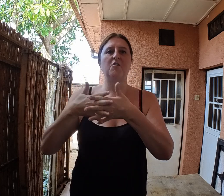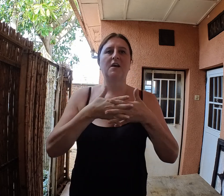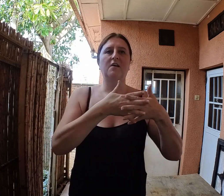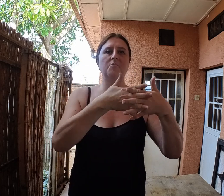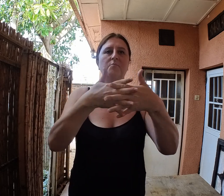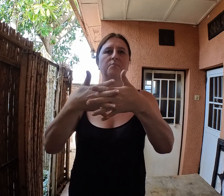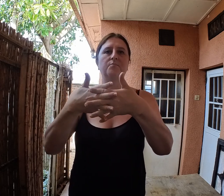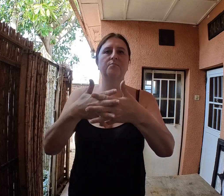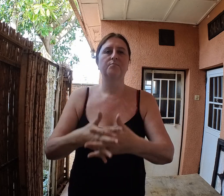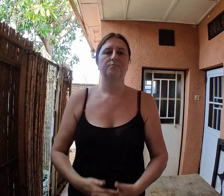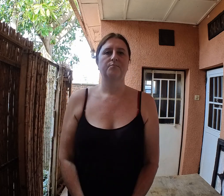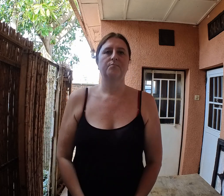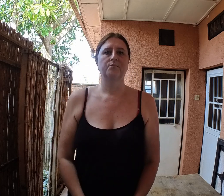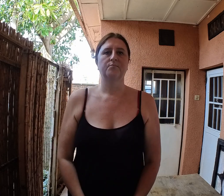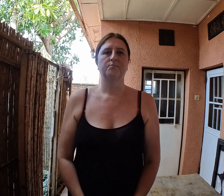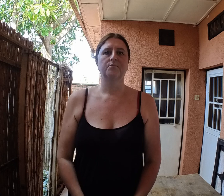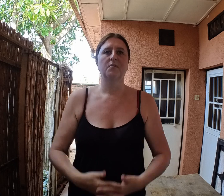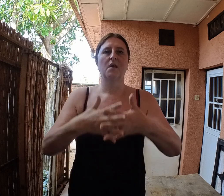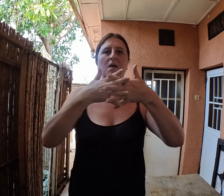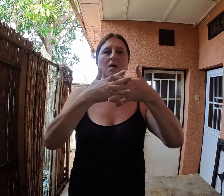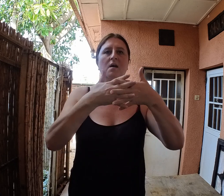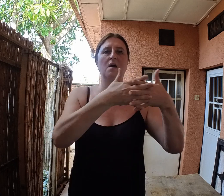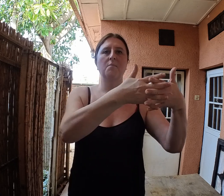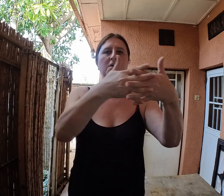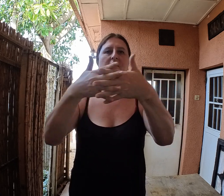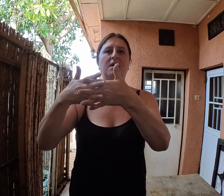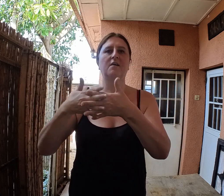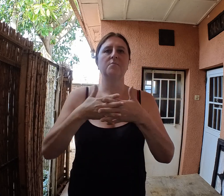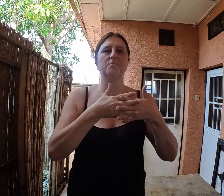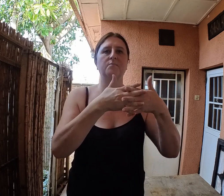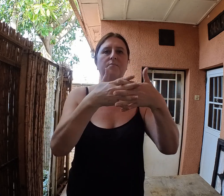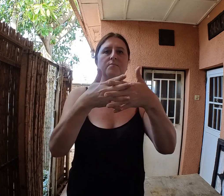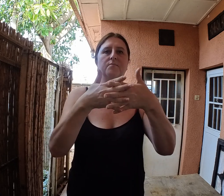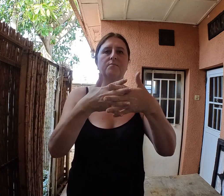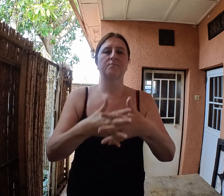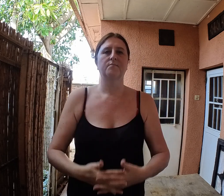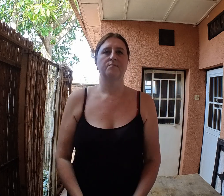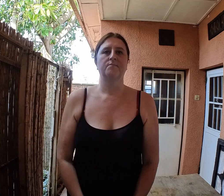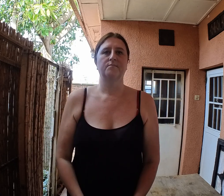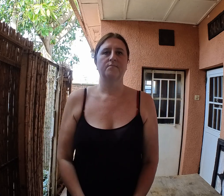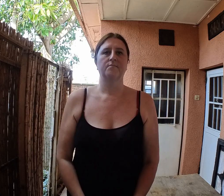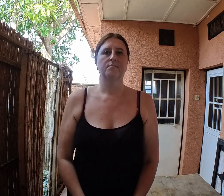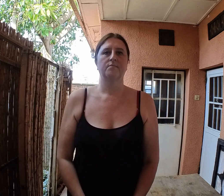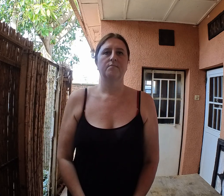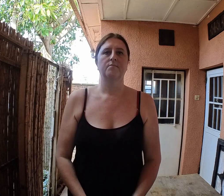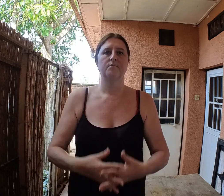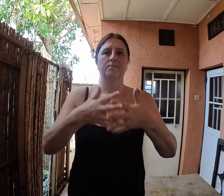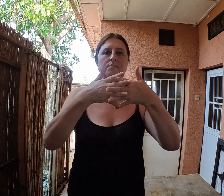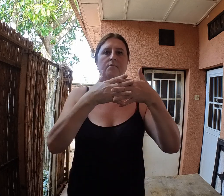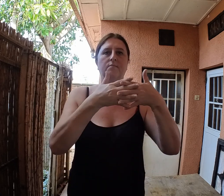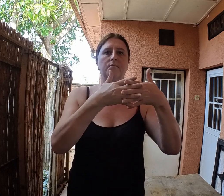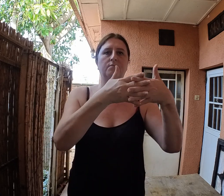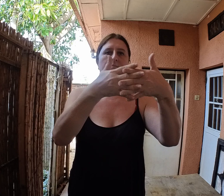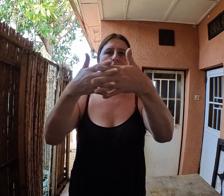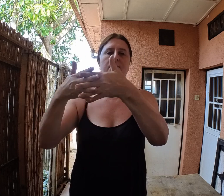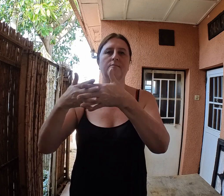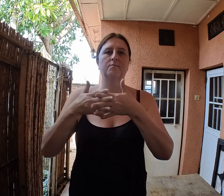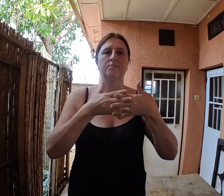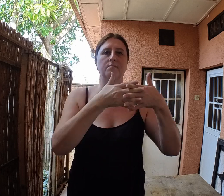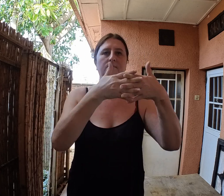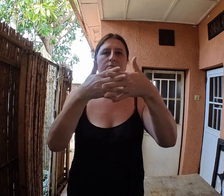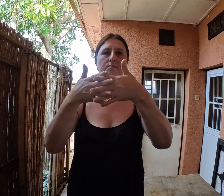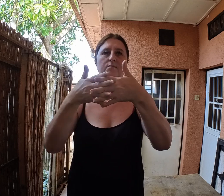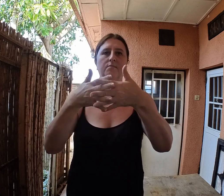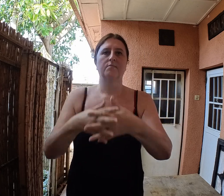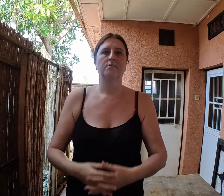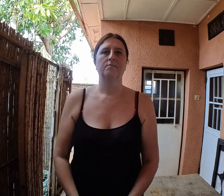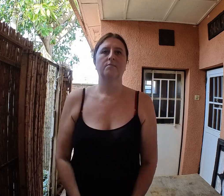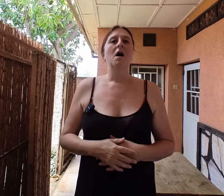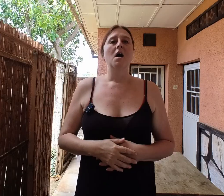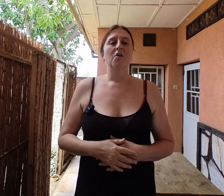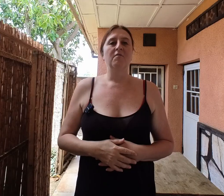America.